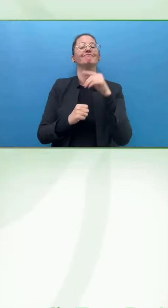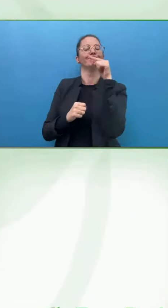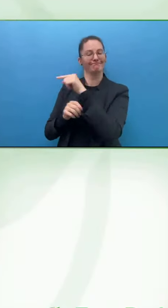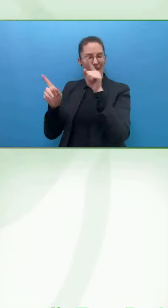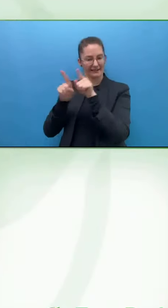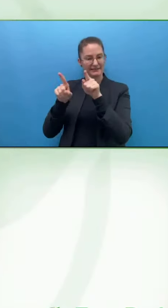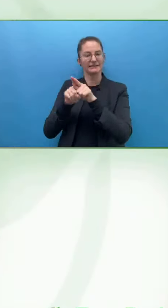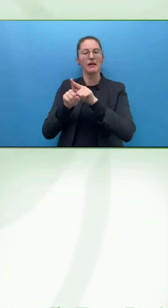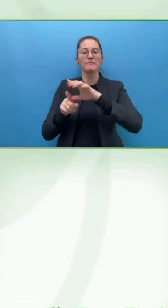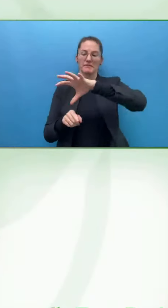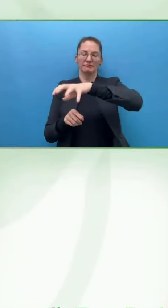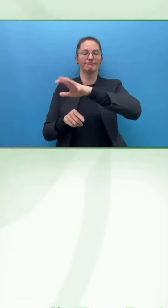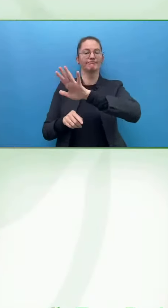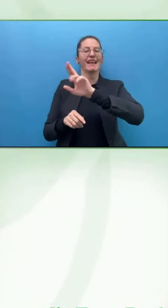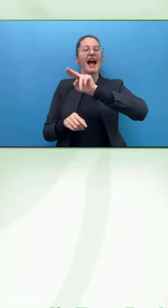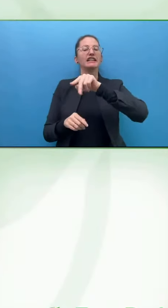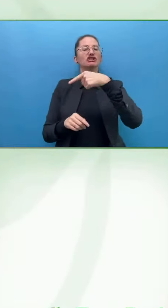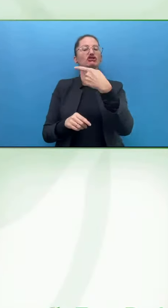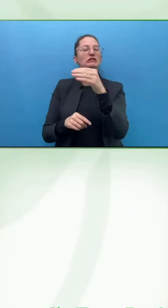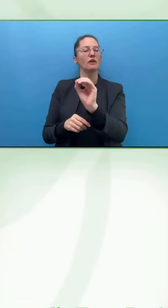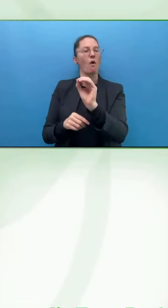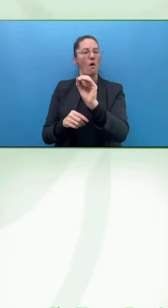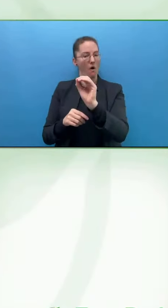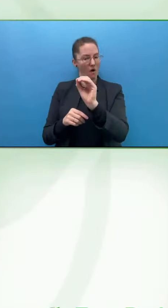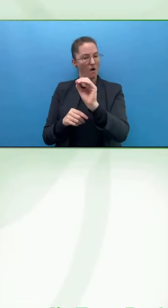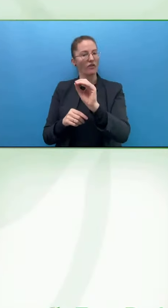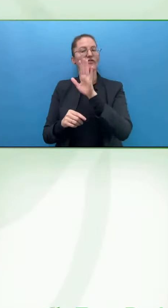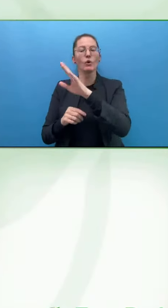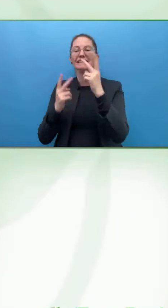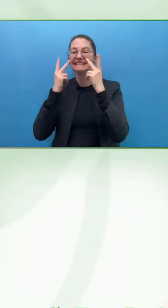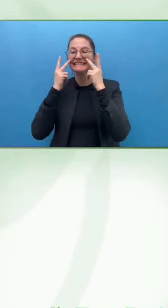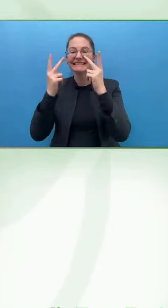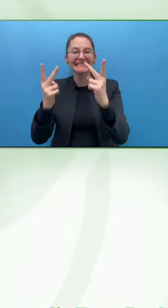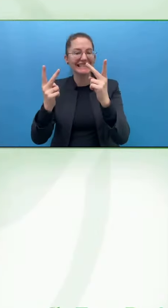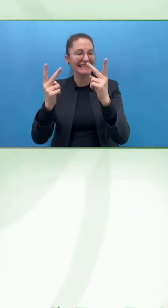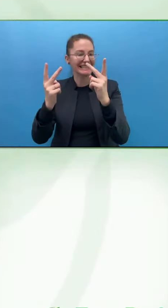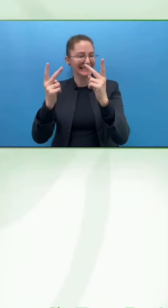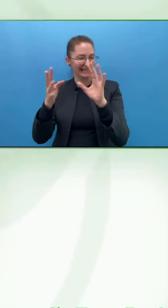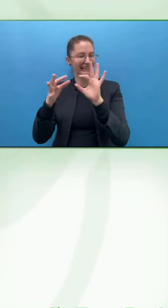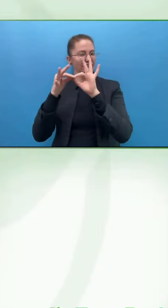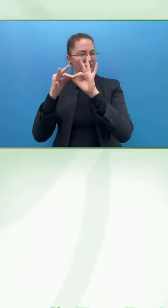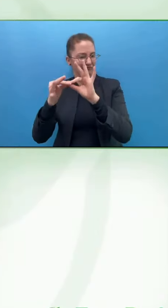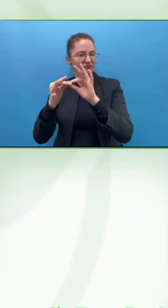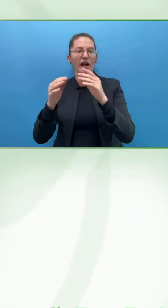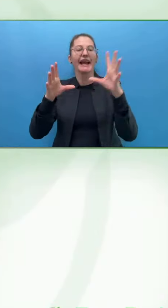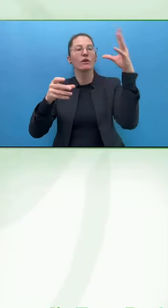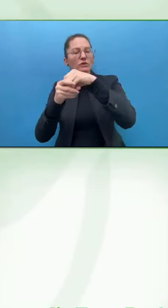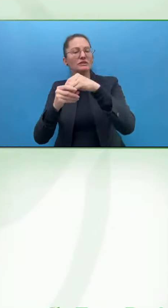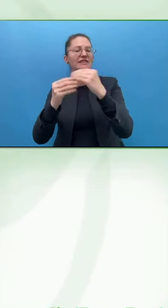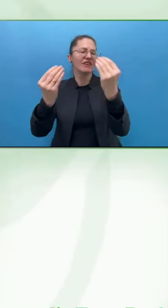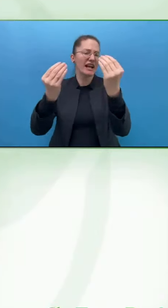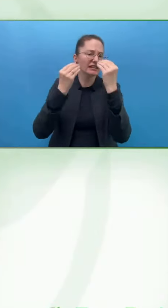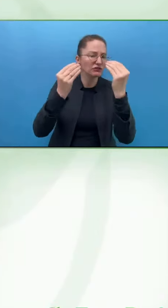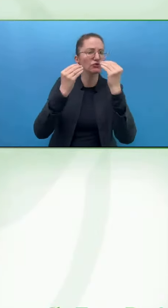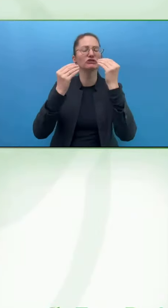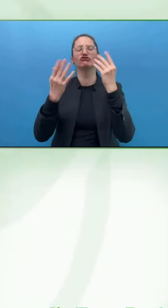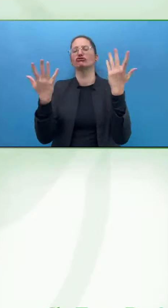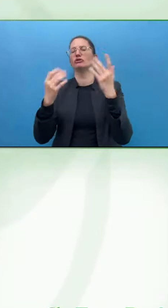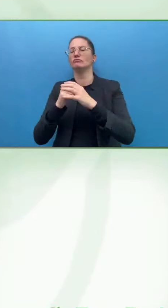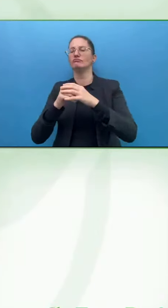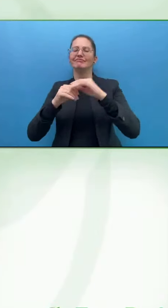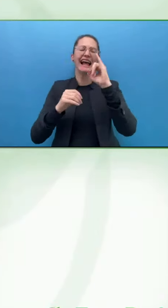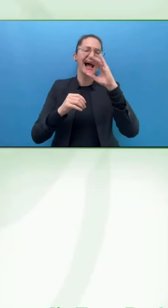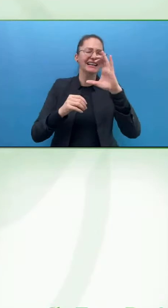In 2022, it supported over 6000 visually impaired learners across mainstream primary and secondary